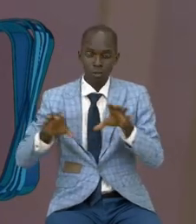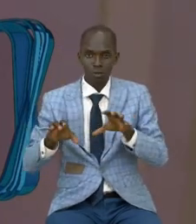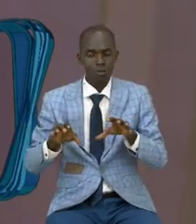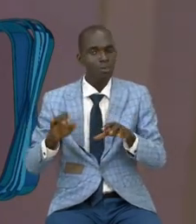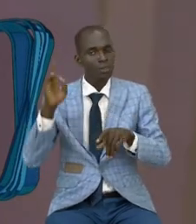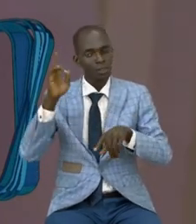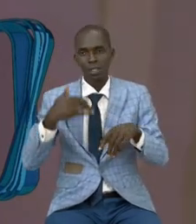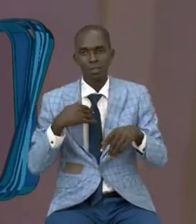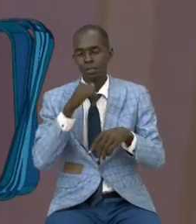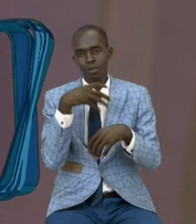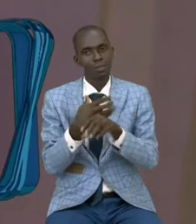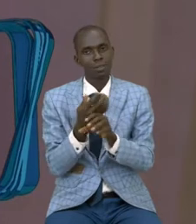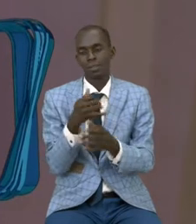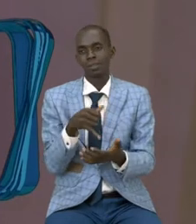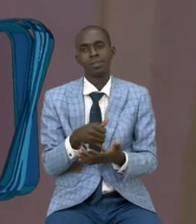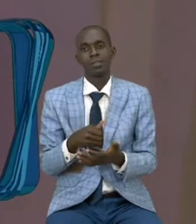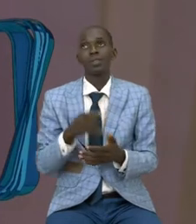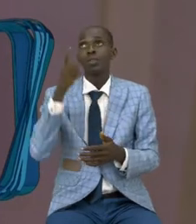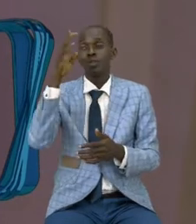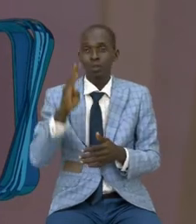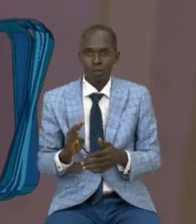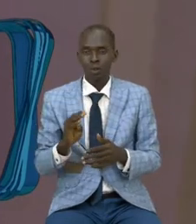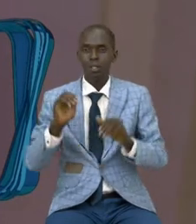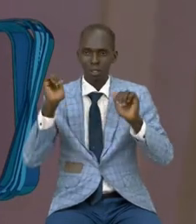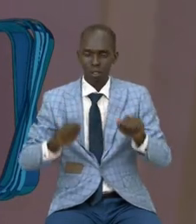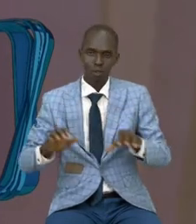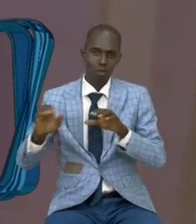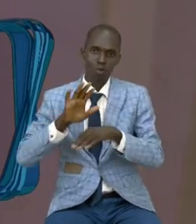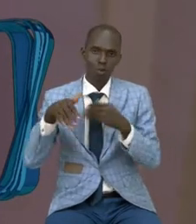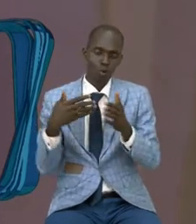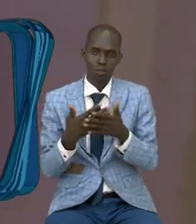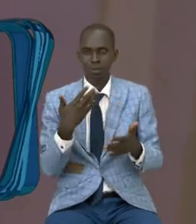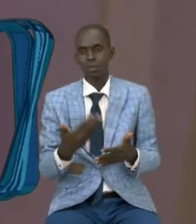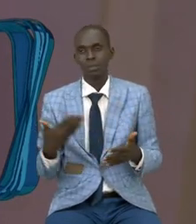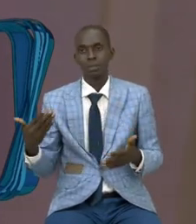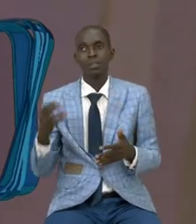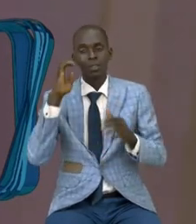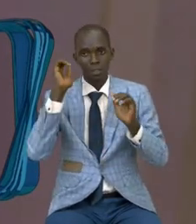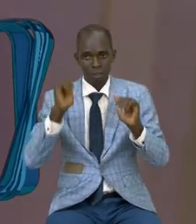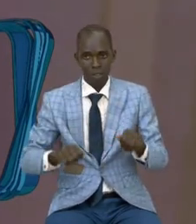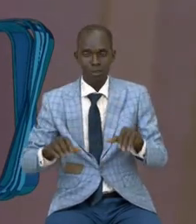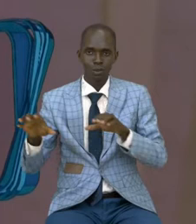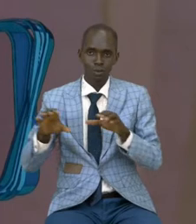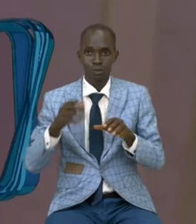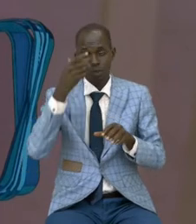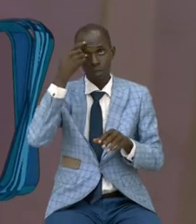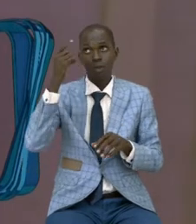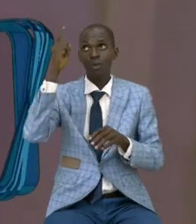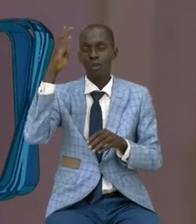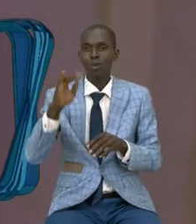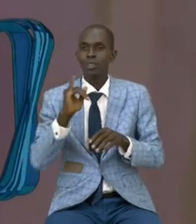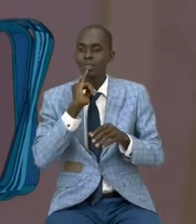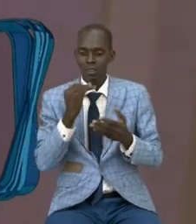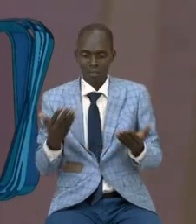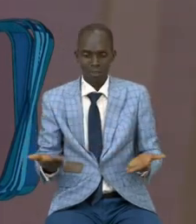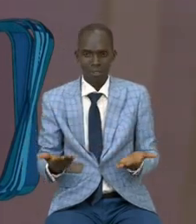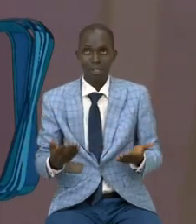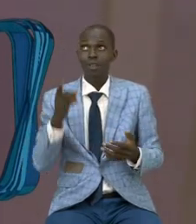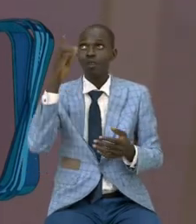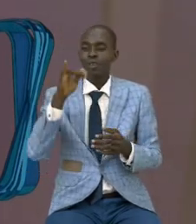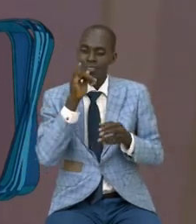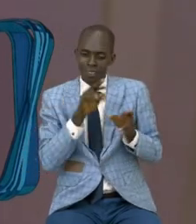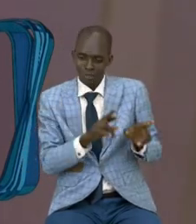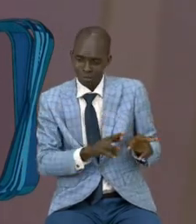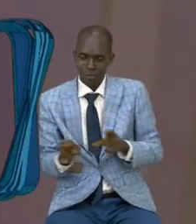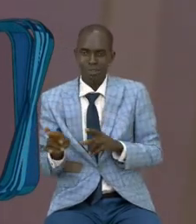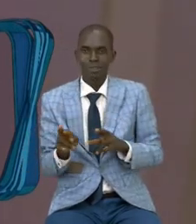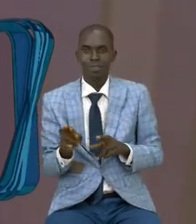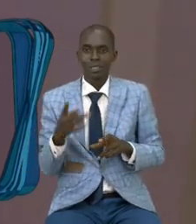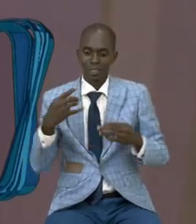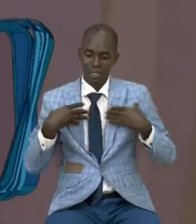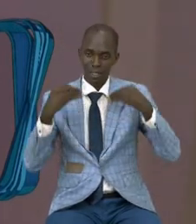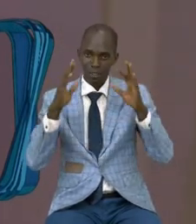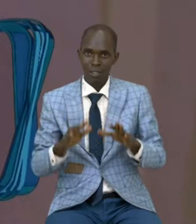he will do it for you he will do it for you god is here hilar is here supervisors